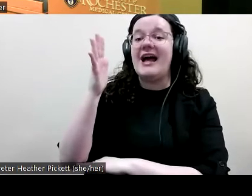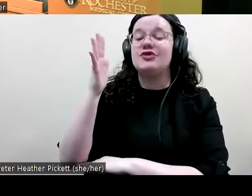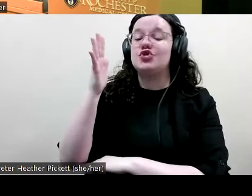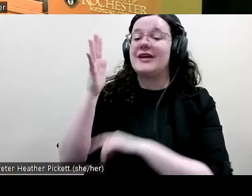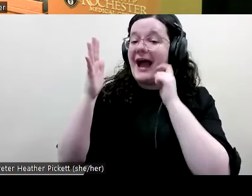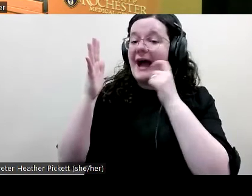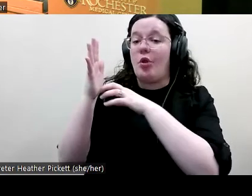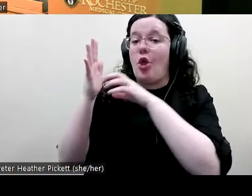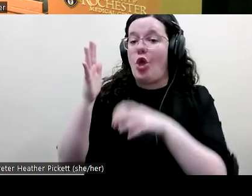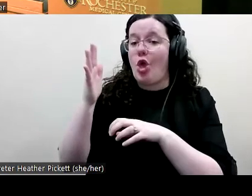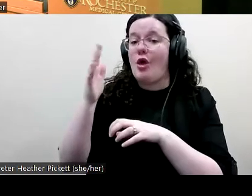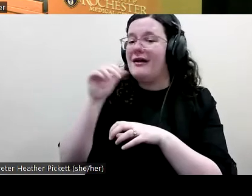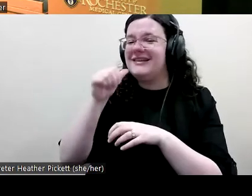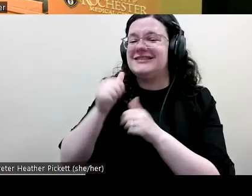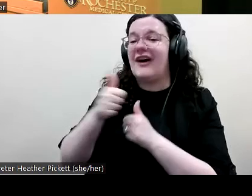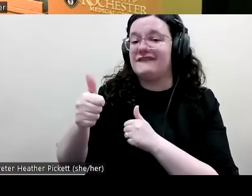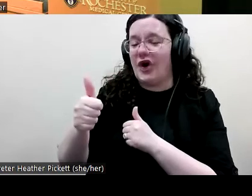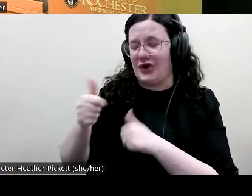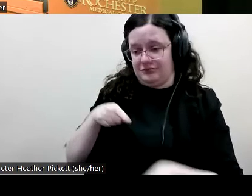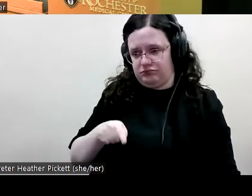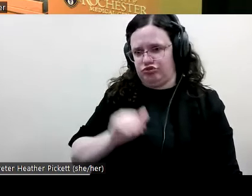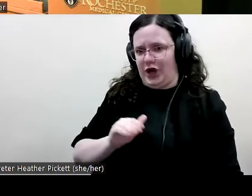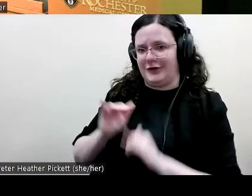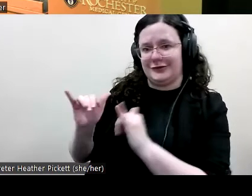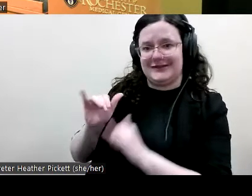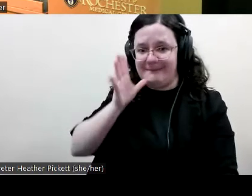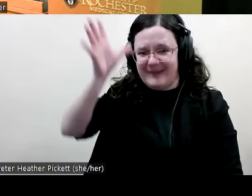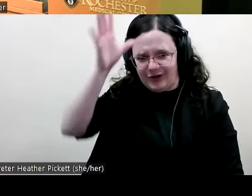mental illness and you're not sure how to move forward and our system isn't really responding